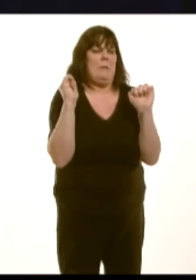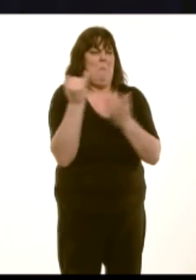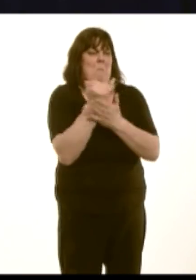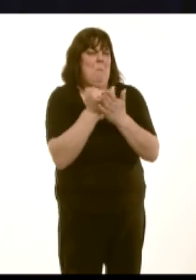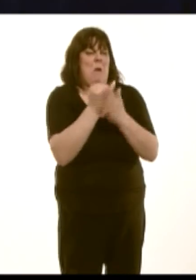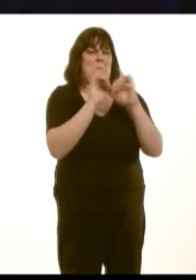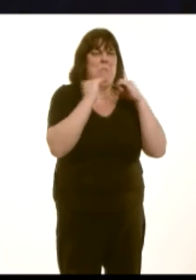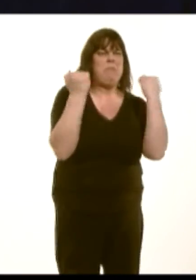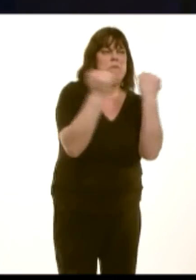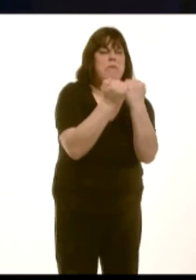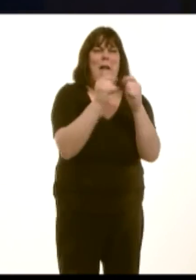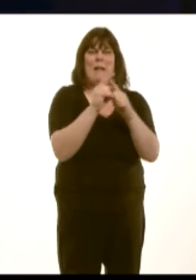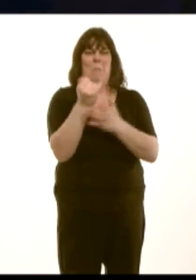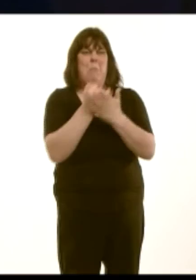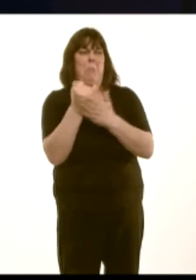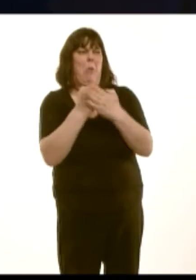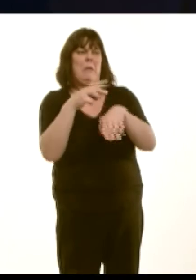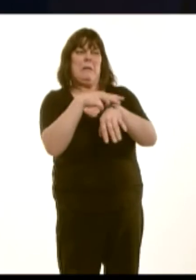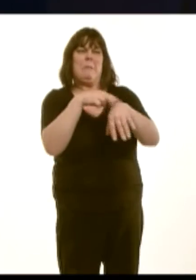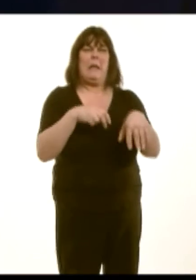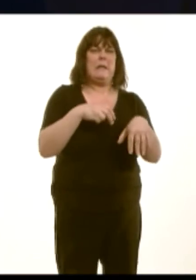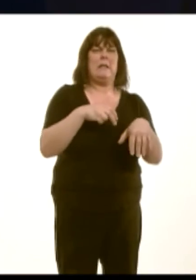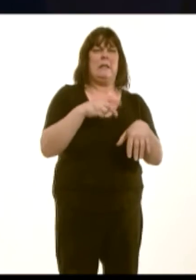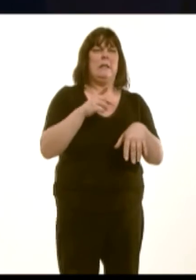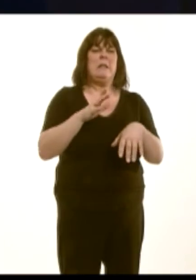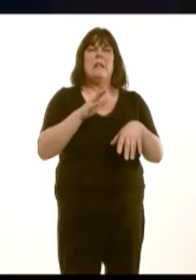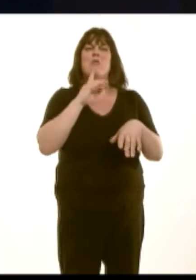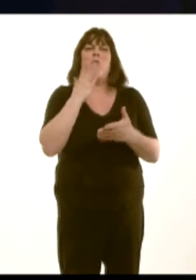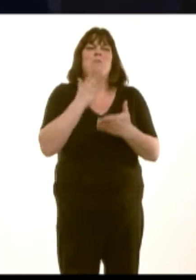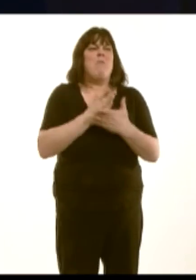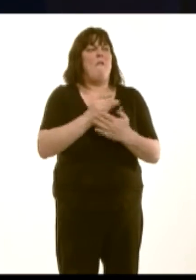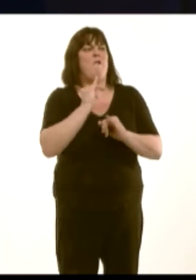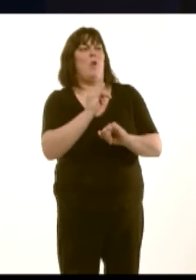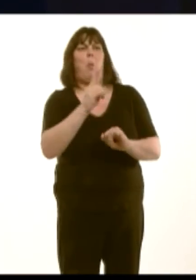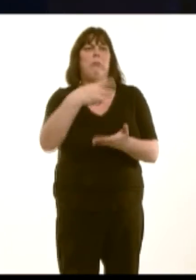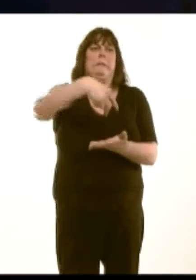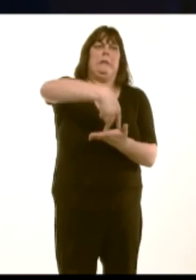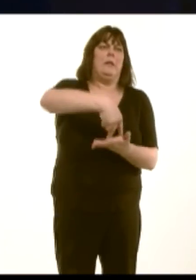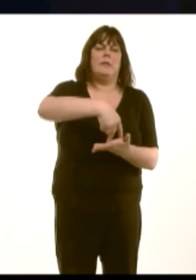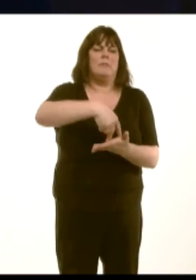not with regard to safe standing. So, I think we should look at this debate in the here and now, and, as has been mentioned,